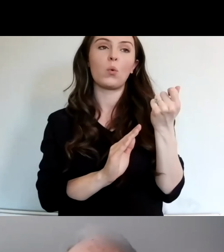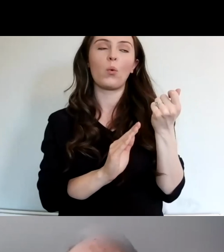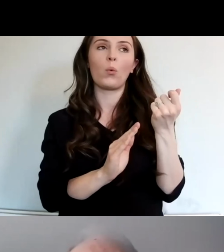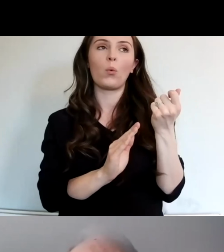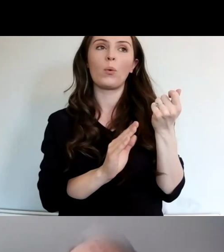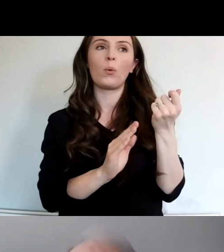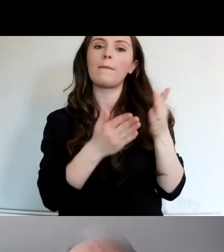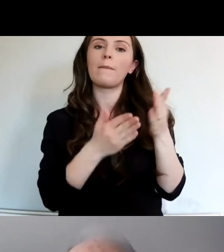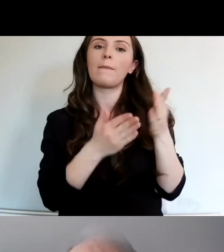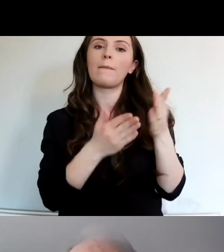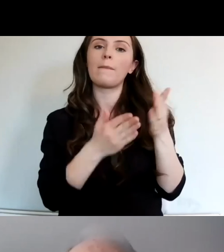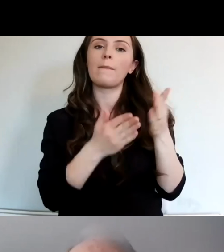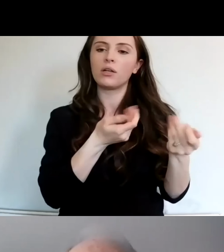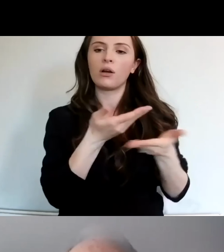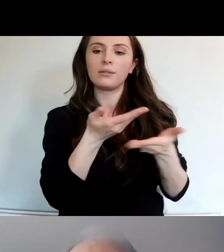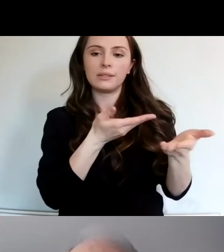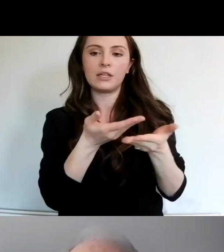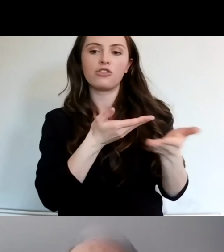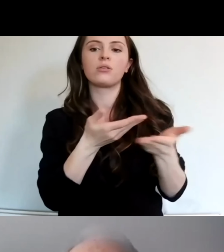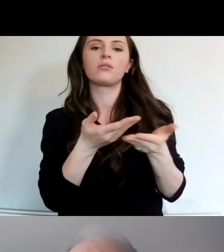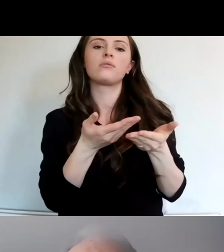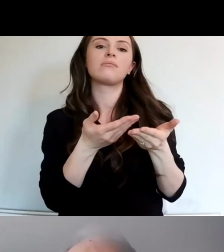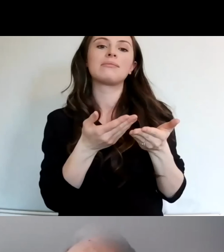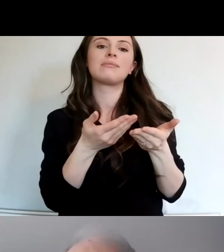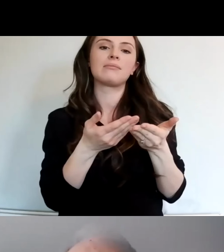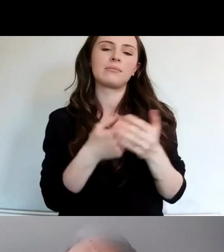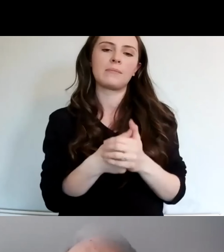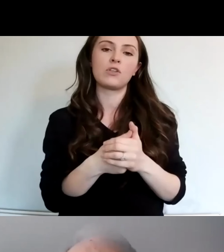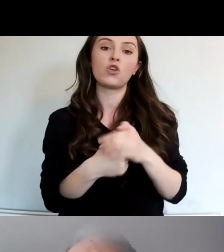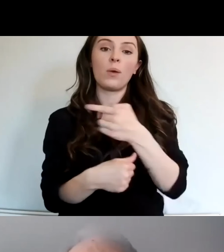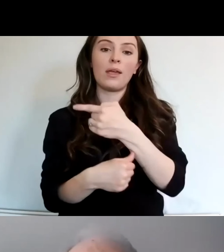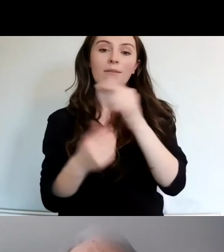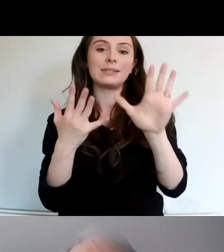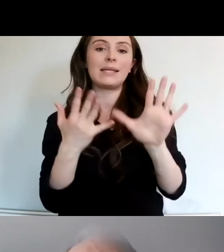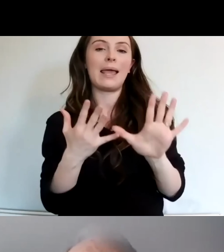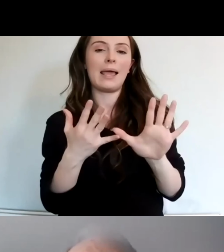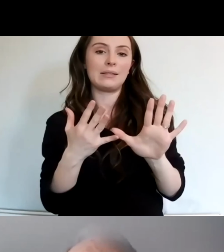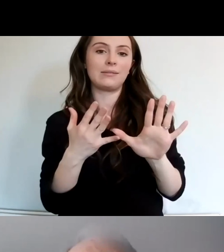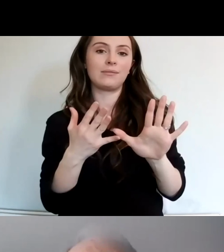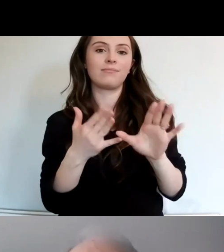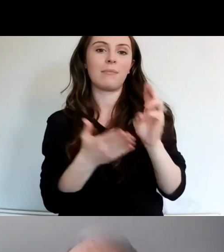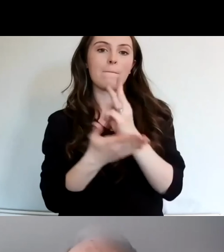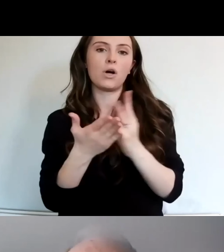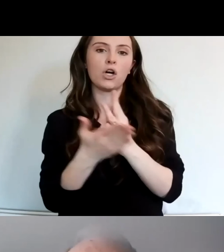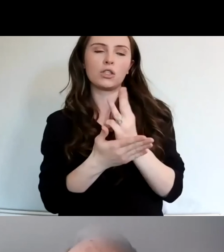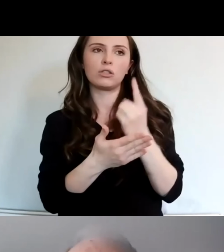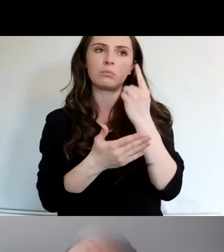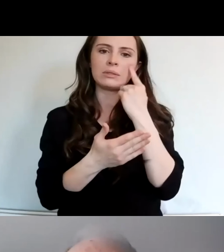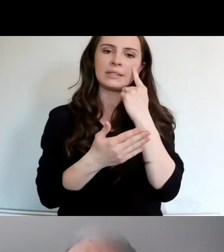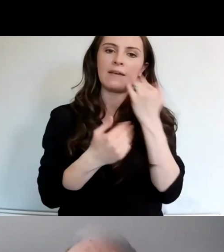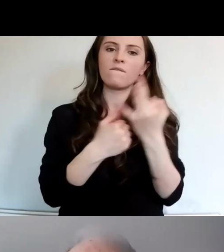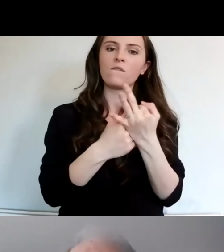so here are kind of the ten key ingredients that we look at for a building to be Universally Designed.